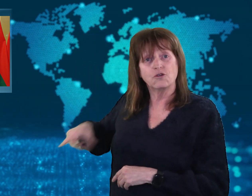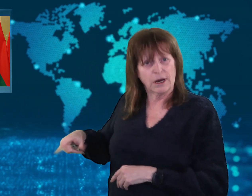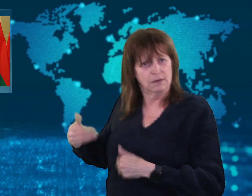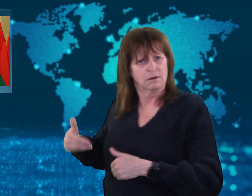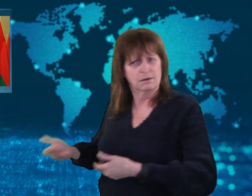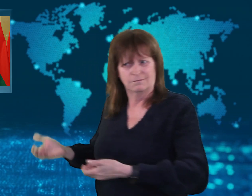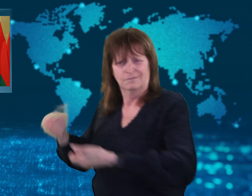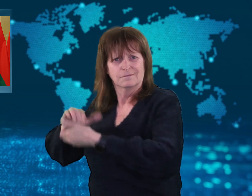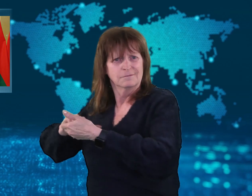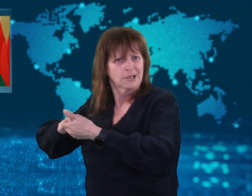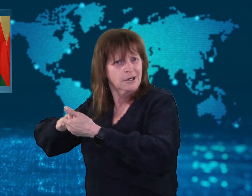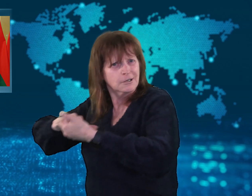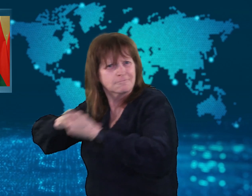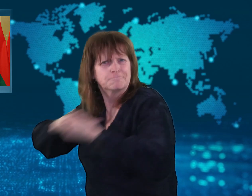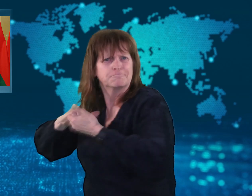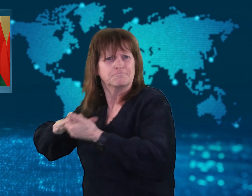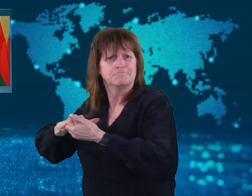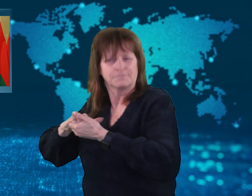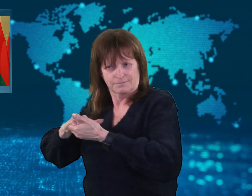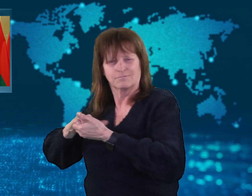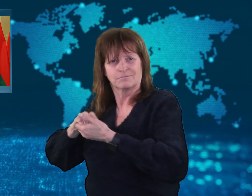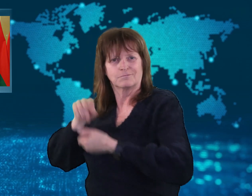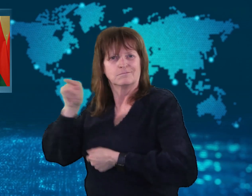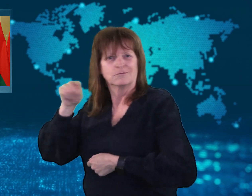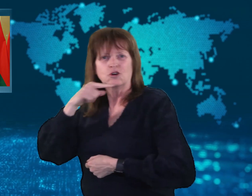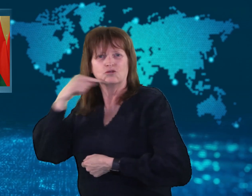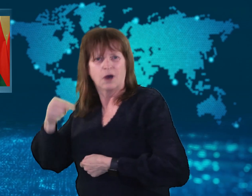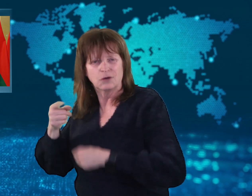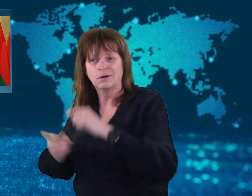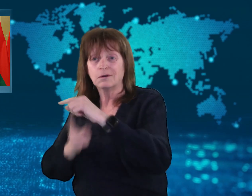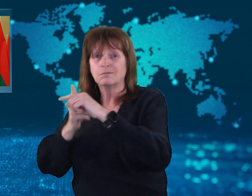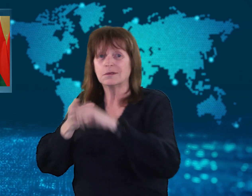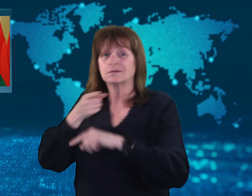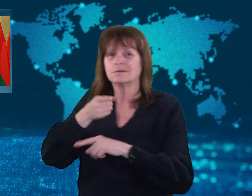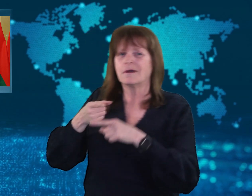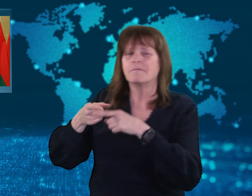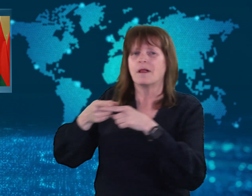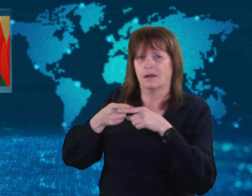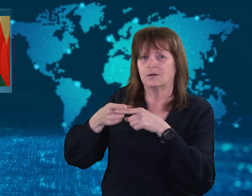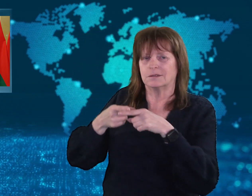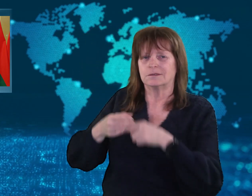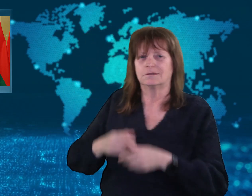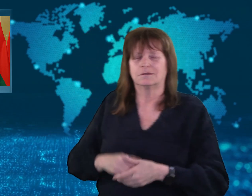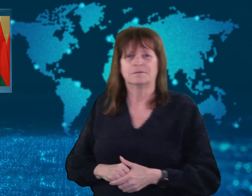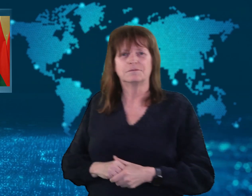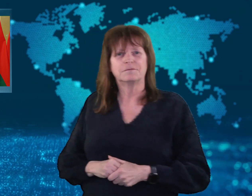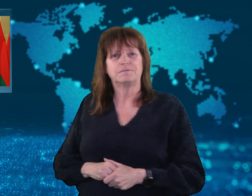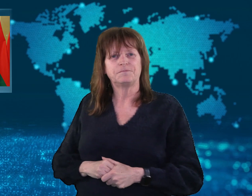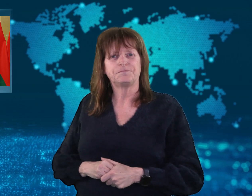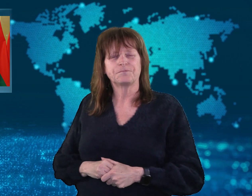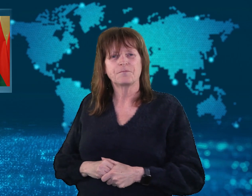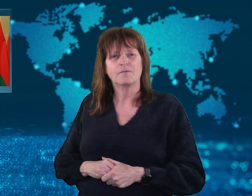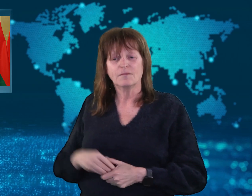its relationship with both Russia and Belarus.